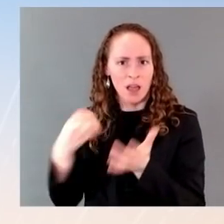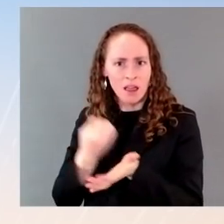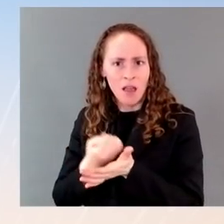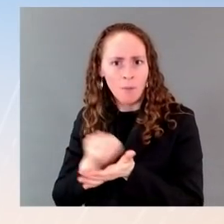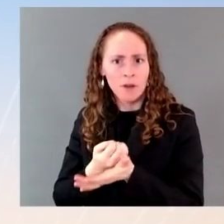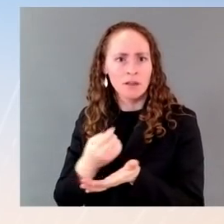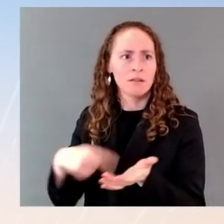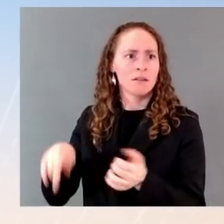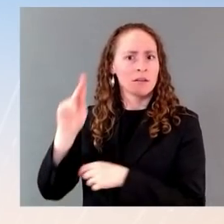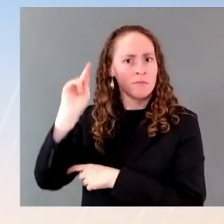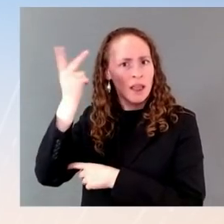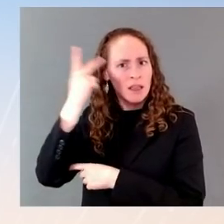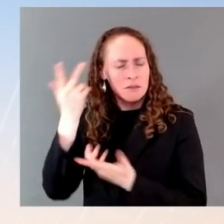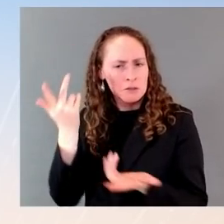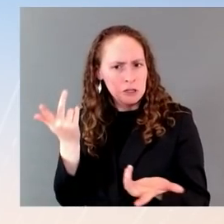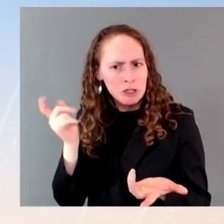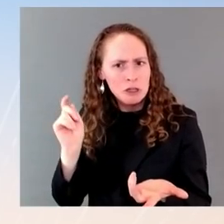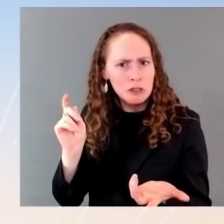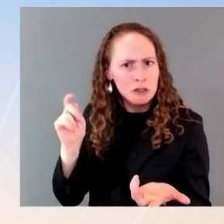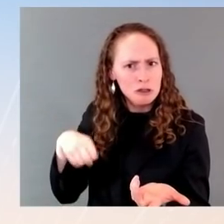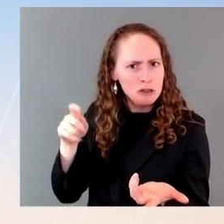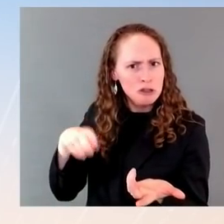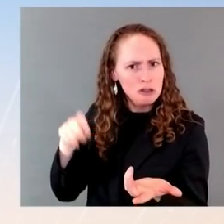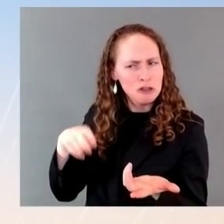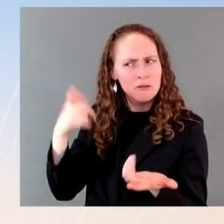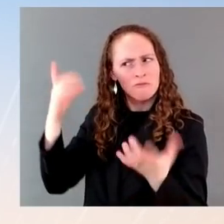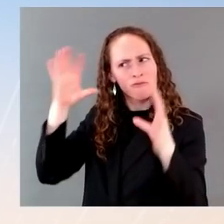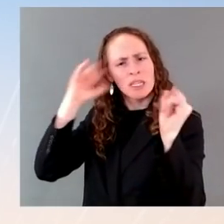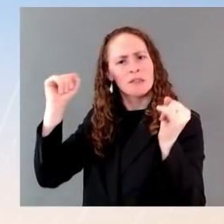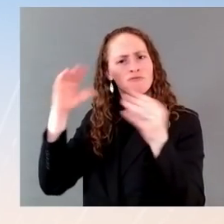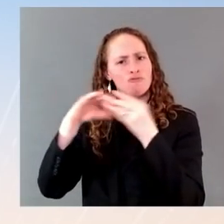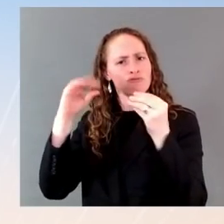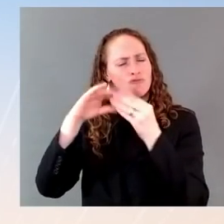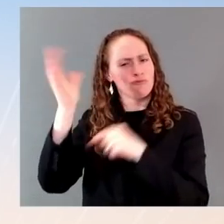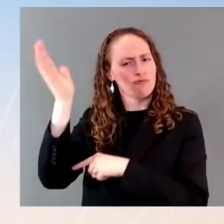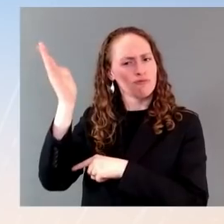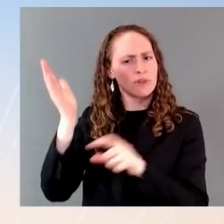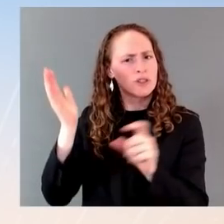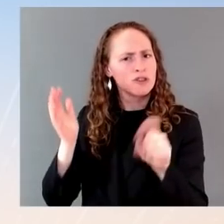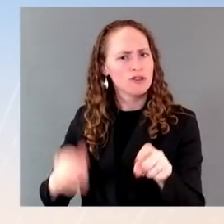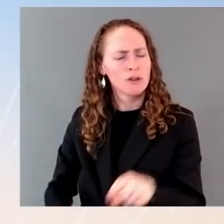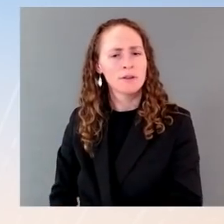and many other issues in the days to come. I don't have anything to preview for you at this point in time. The Press: Quick follow-up: Late last week, you told us